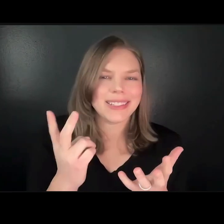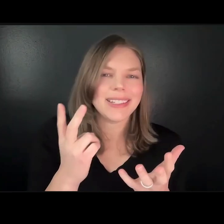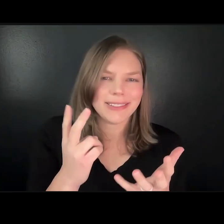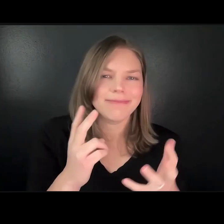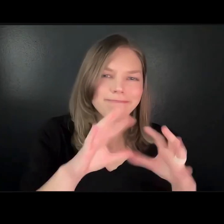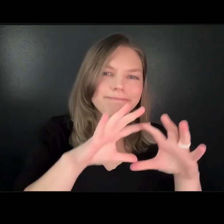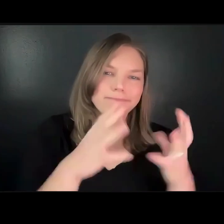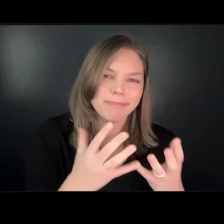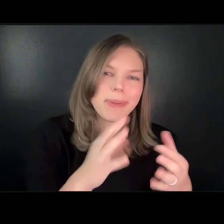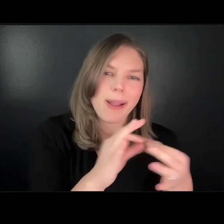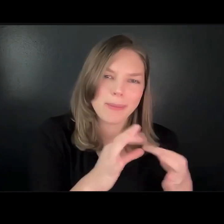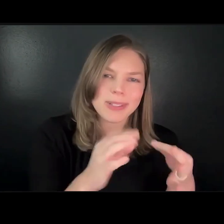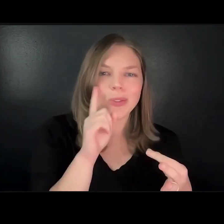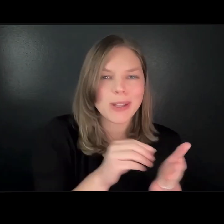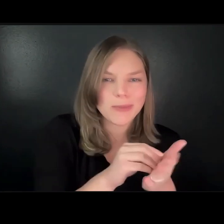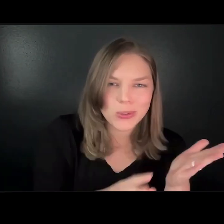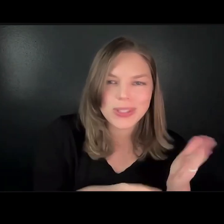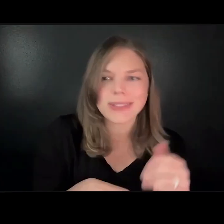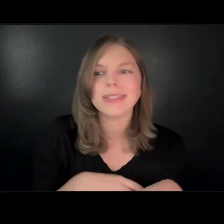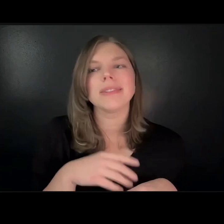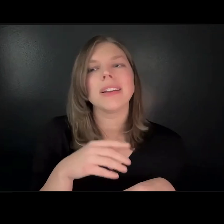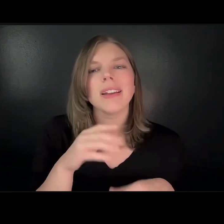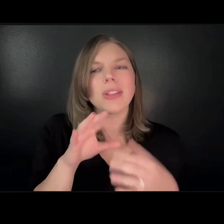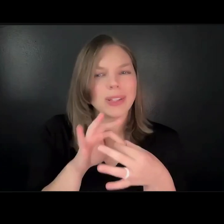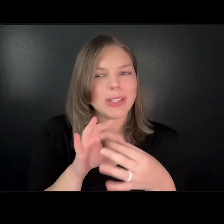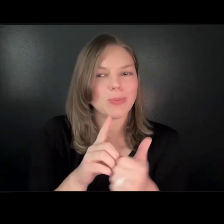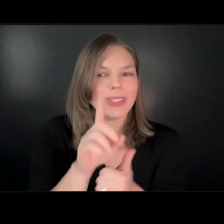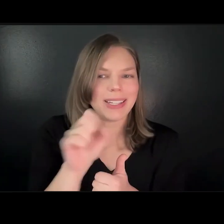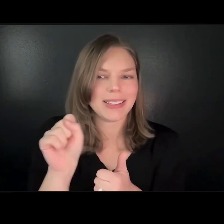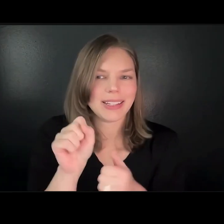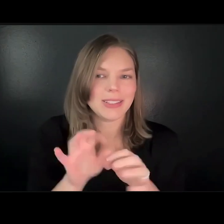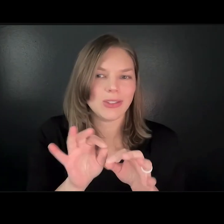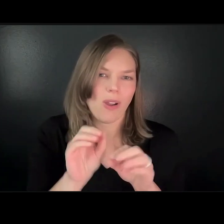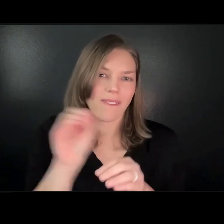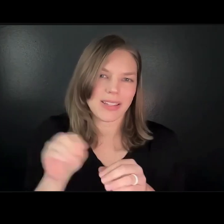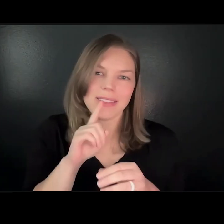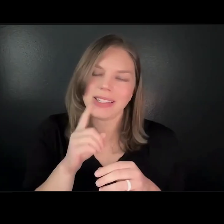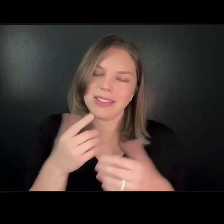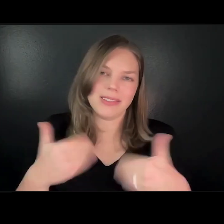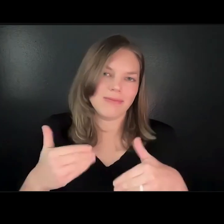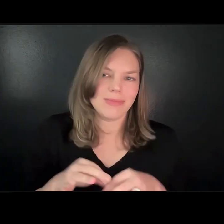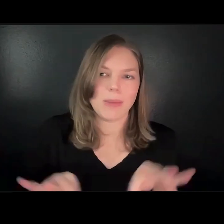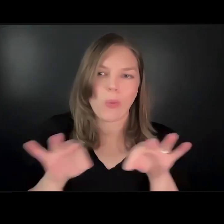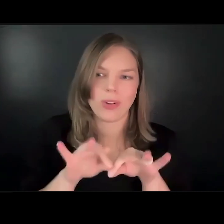Again, we've seen those comments from the deaf students in the previous couple of slides. The relationship with the DSS Office